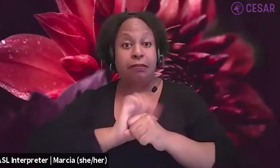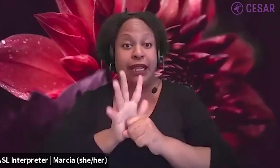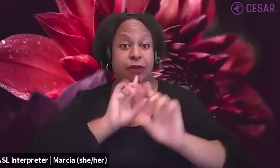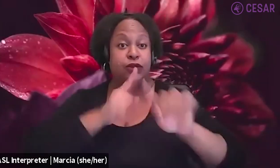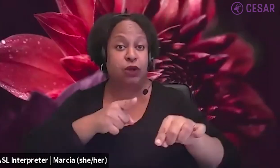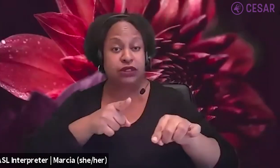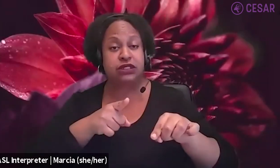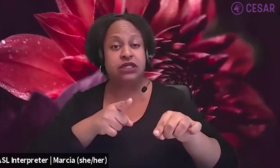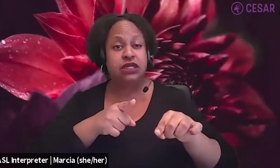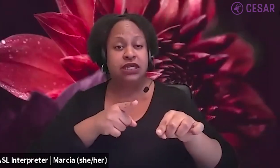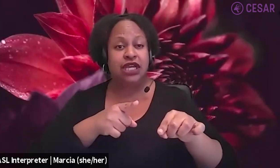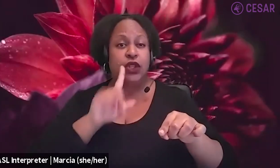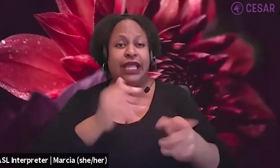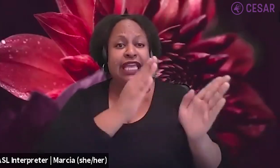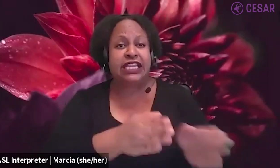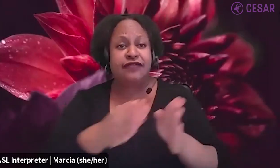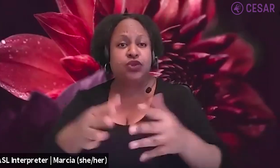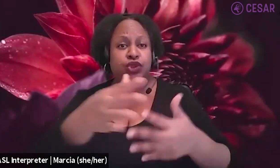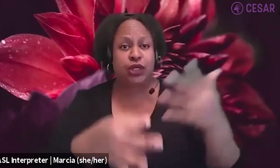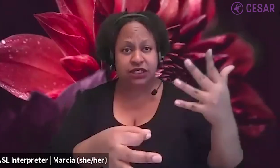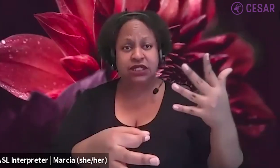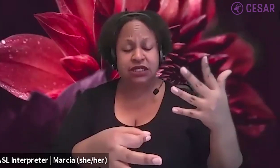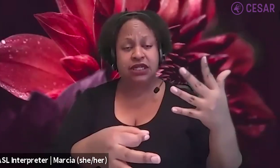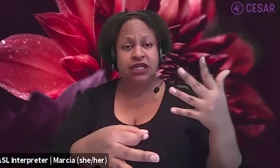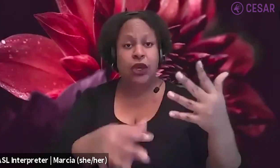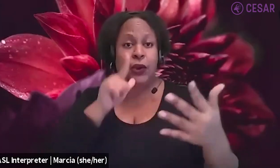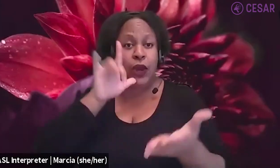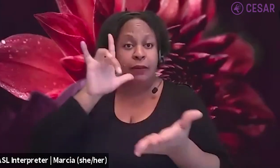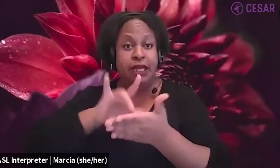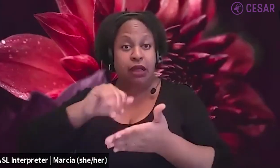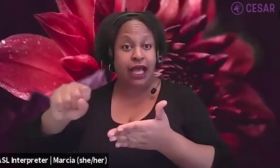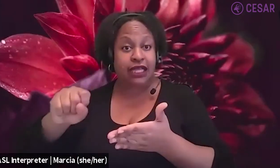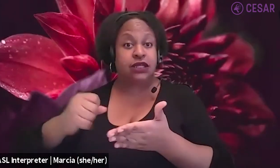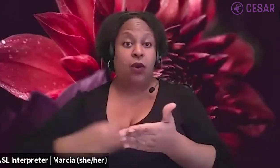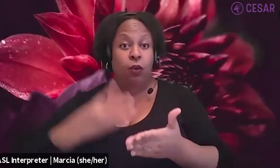as individual choice led by mainly middle class, White men and women with no surveillance on those